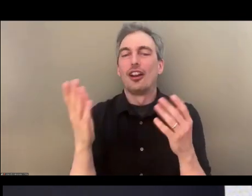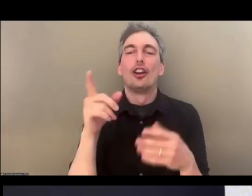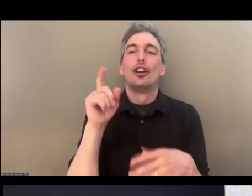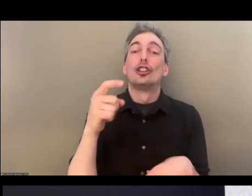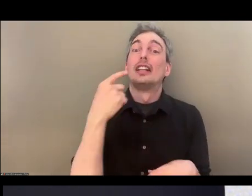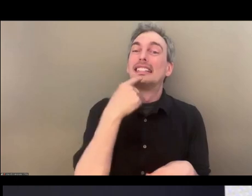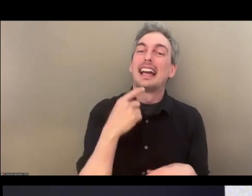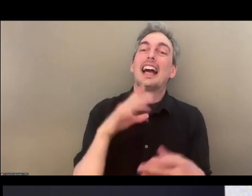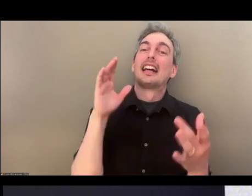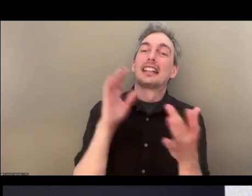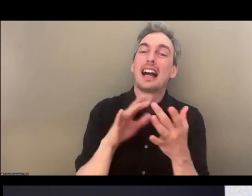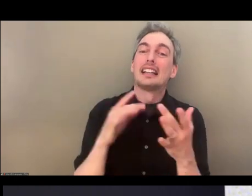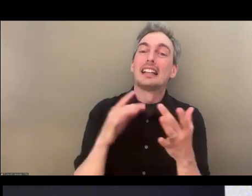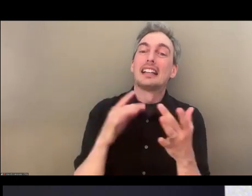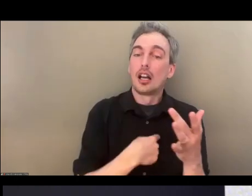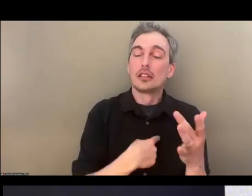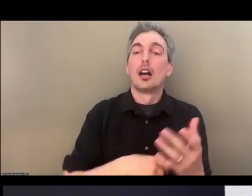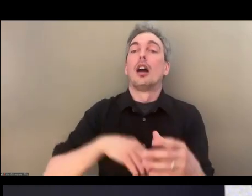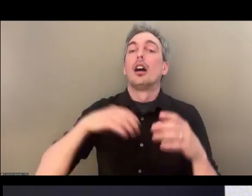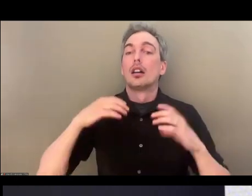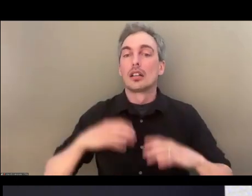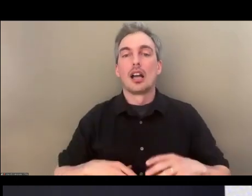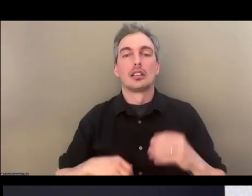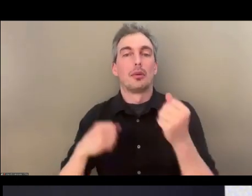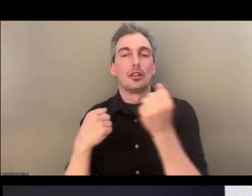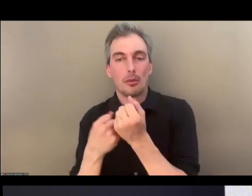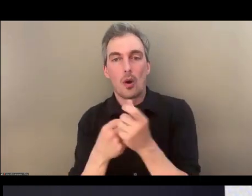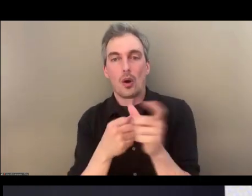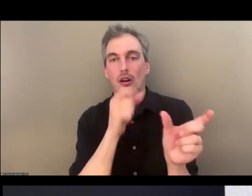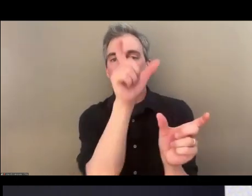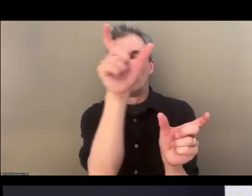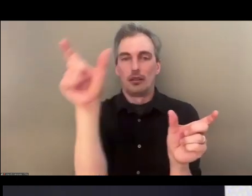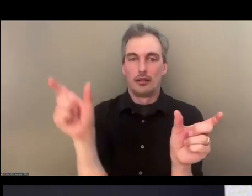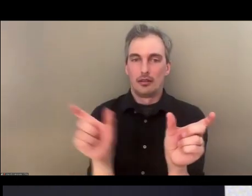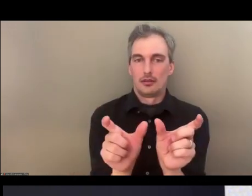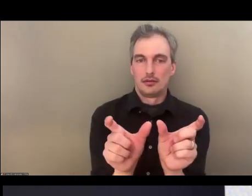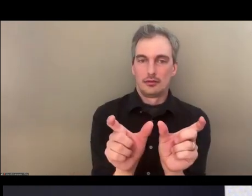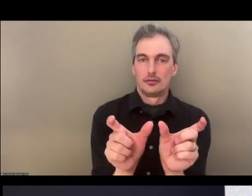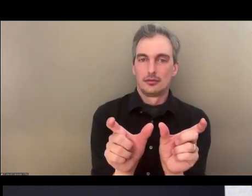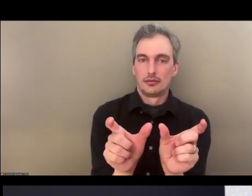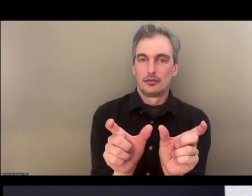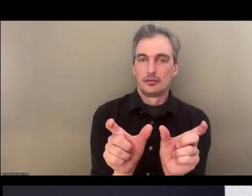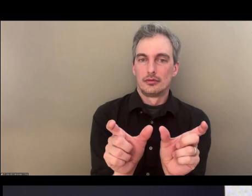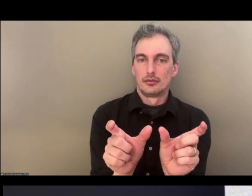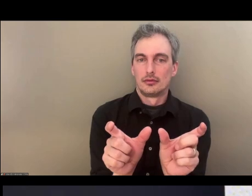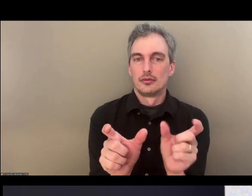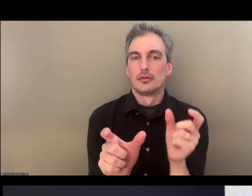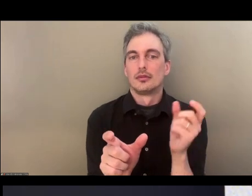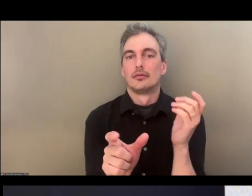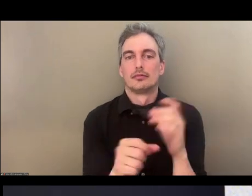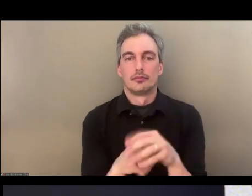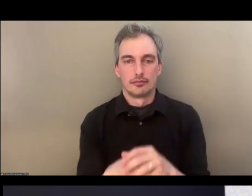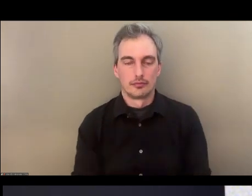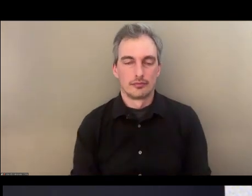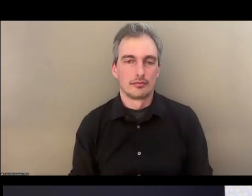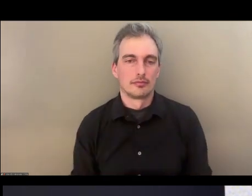And you can see that I do have listed out the levels of support for automated testing. They'll get you so far.